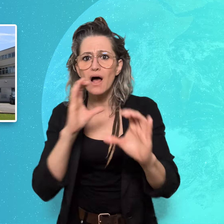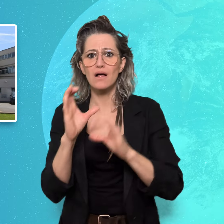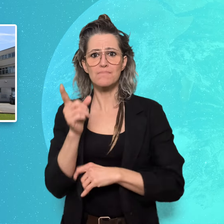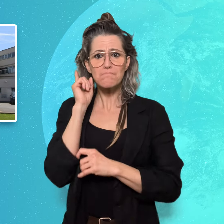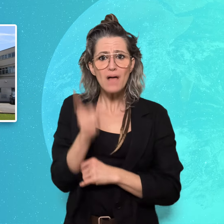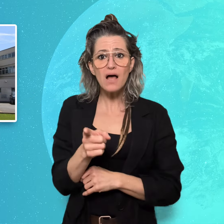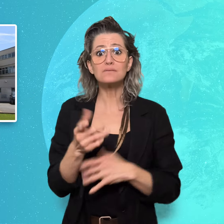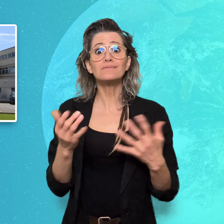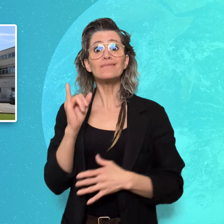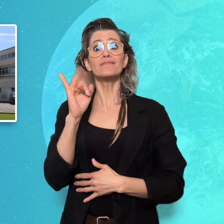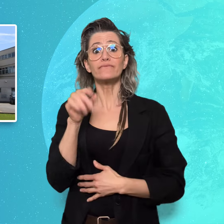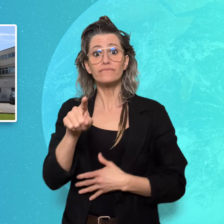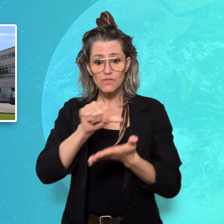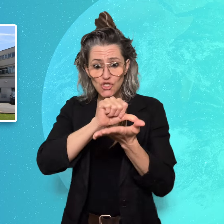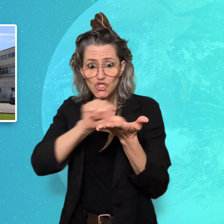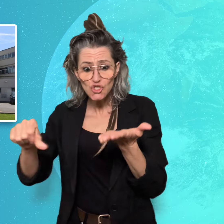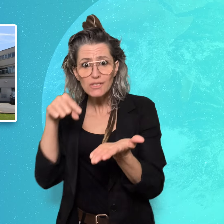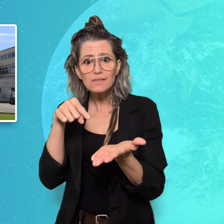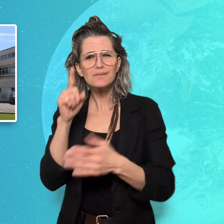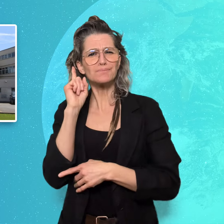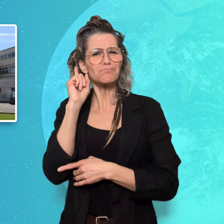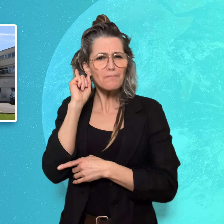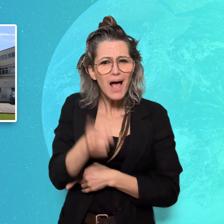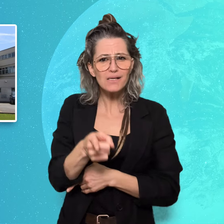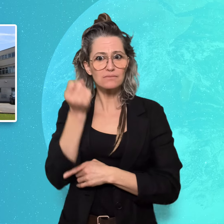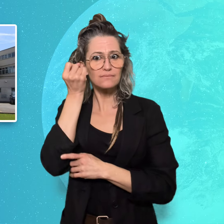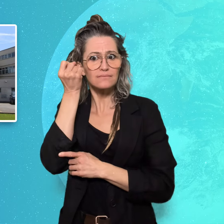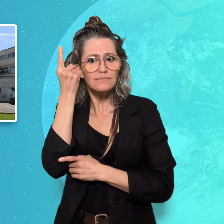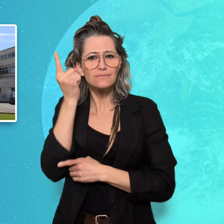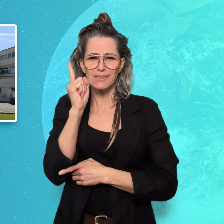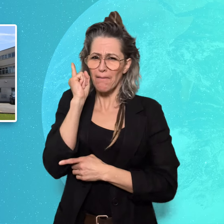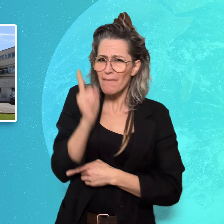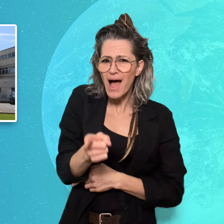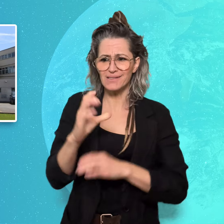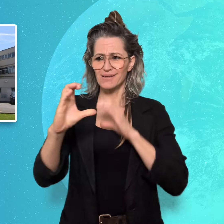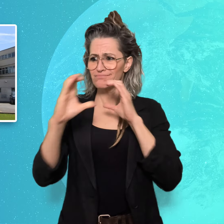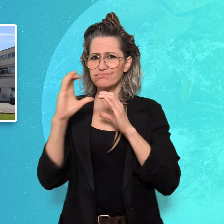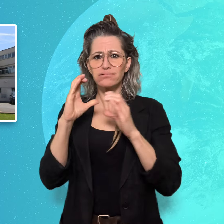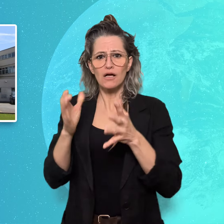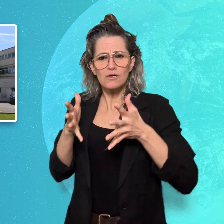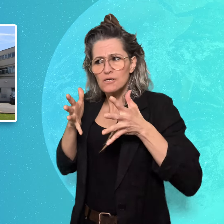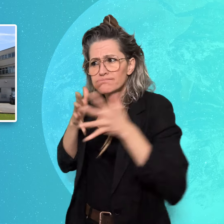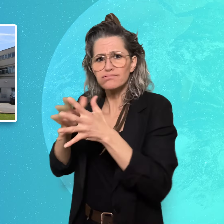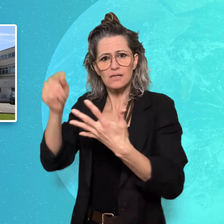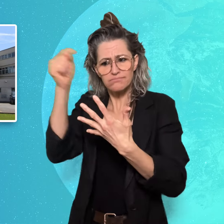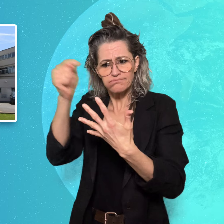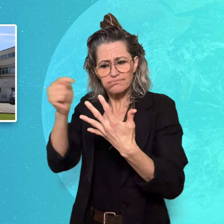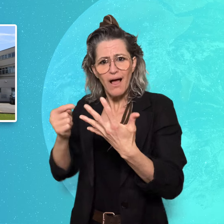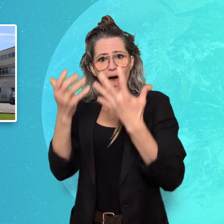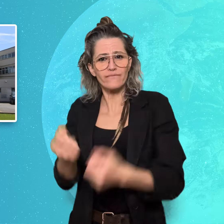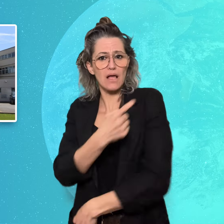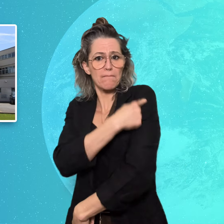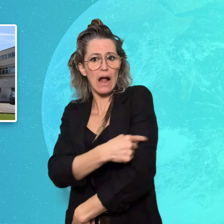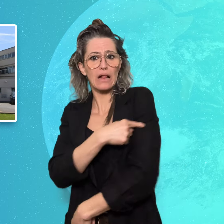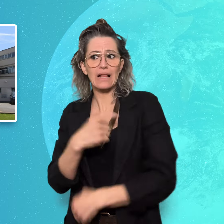it comes to medical risks and procedures. Sarah Hayes,